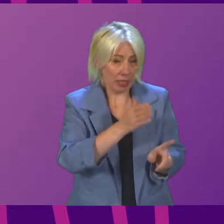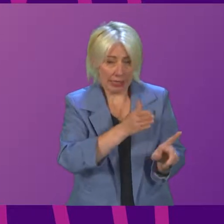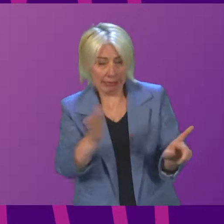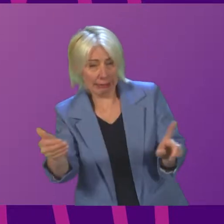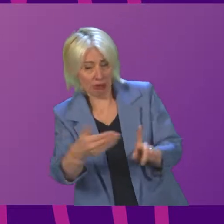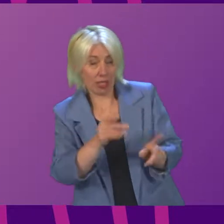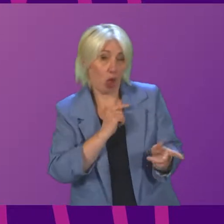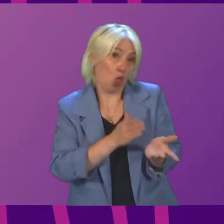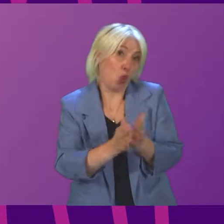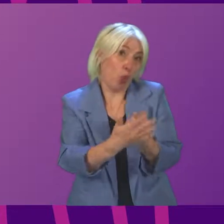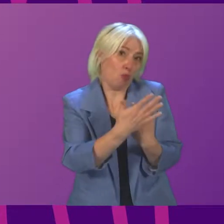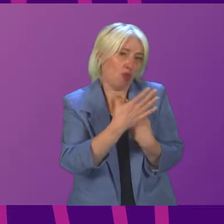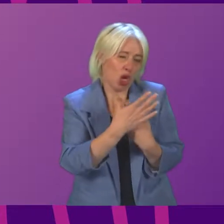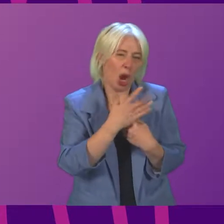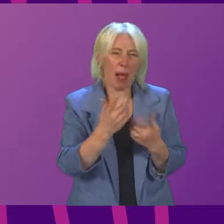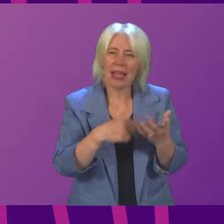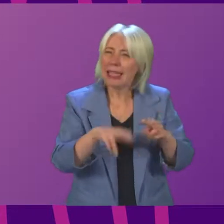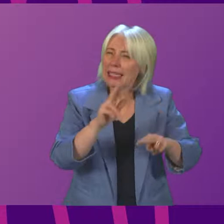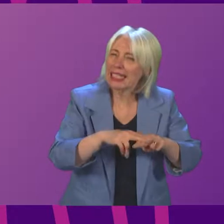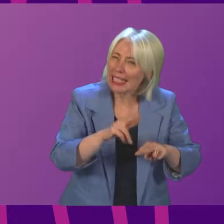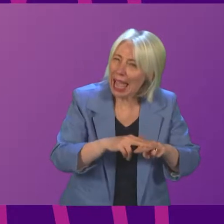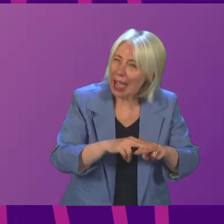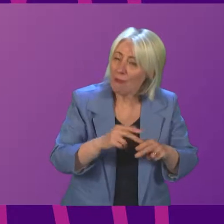pressure. However, in terms of staffing, the Government has a good record. We have